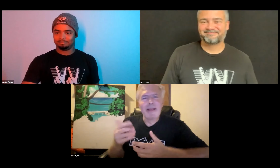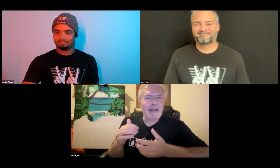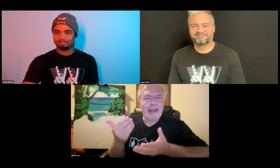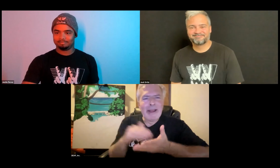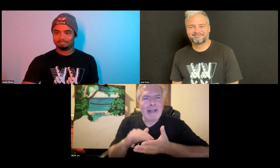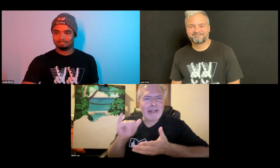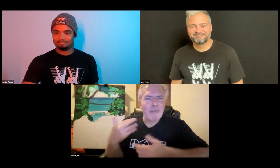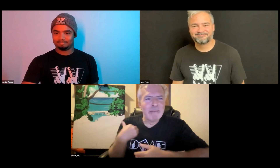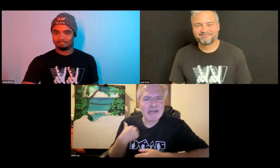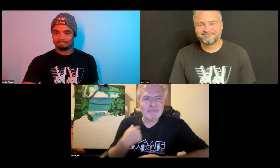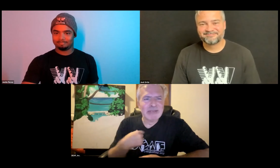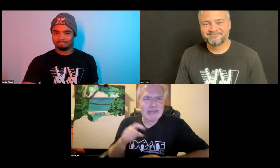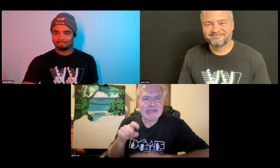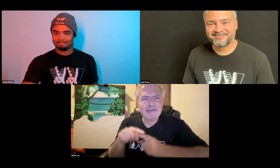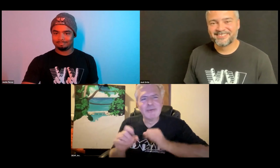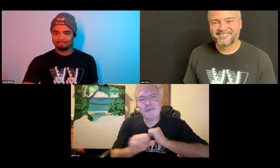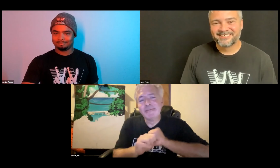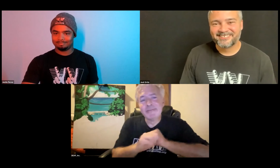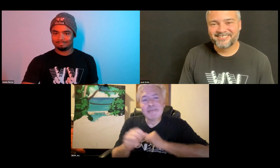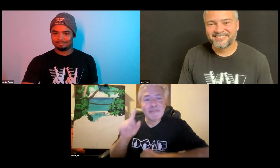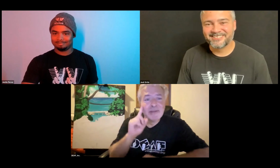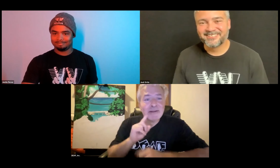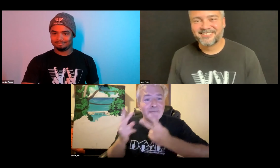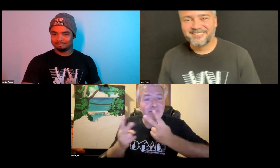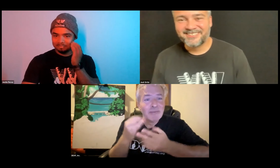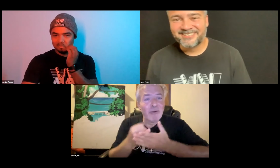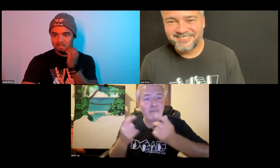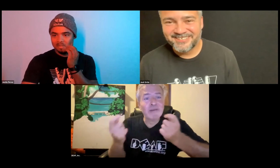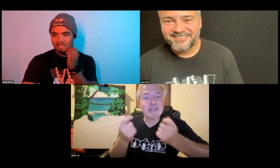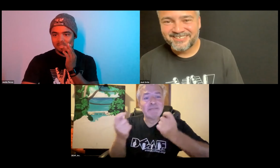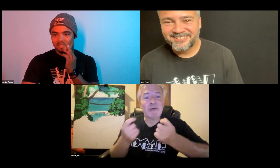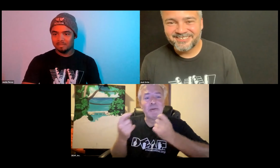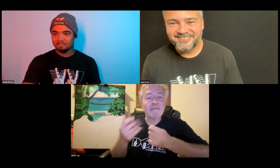Again, that reminds me. I need to promote Deaf Visual Arts Festival.